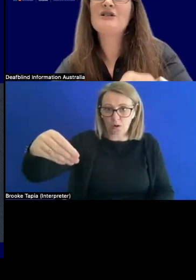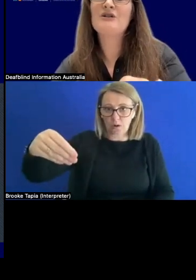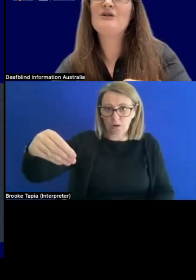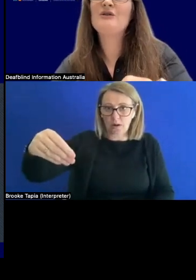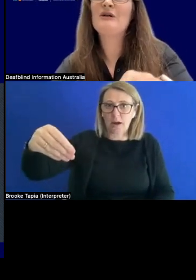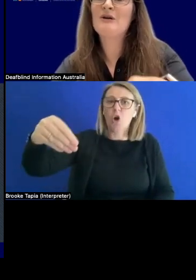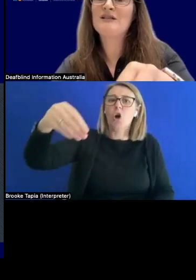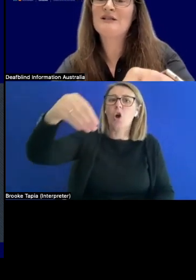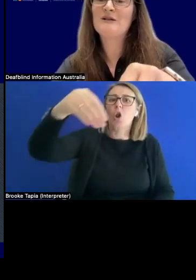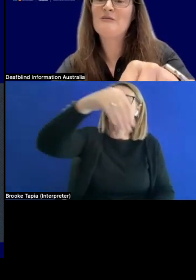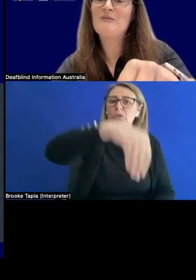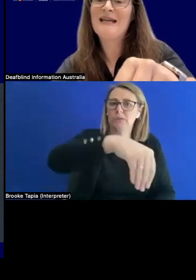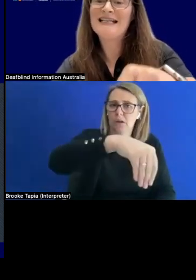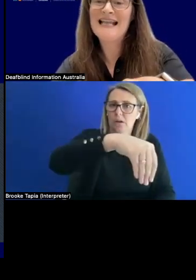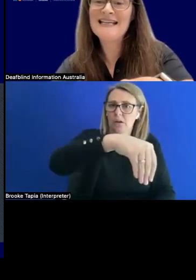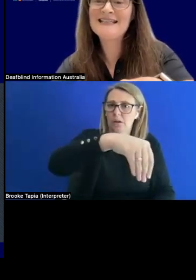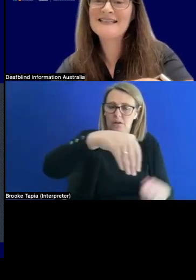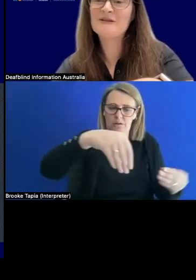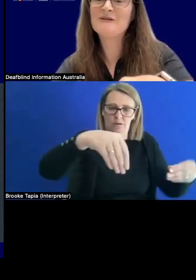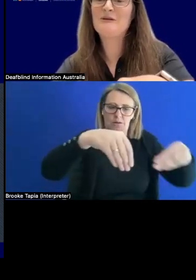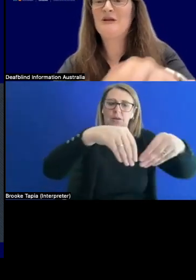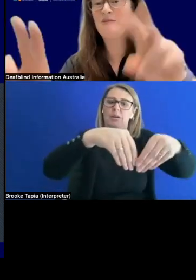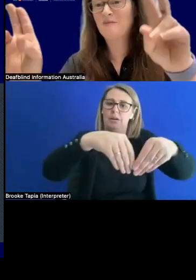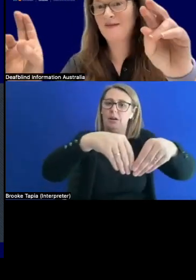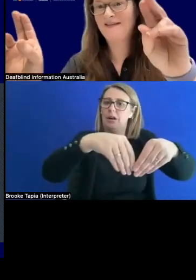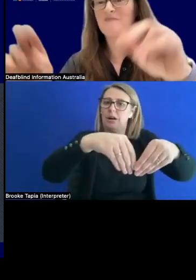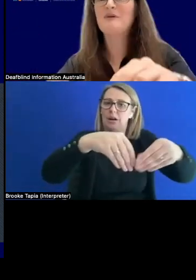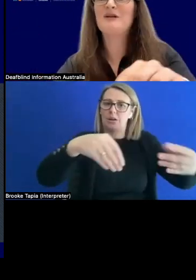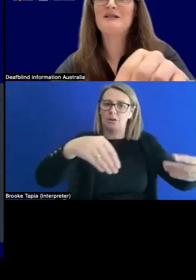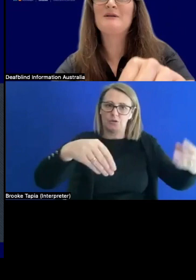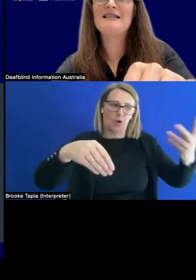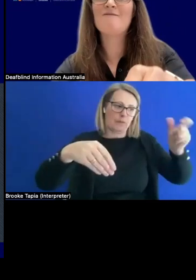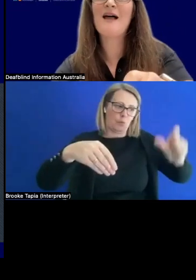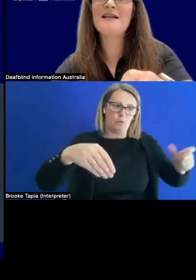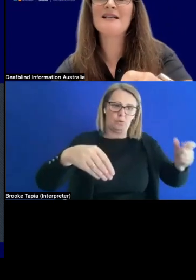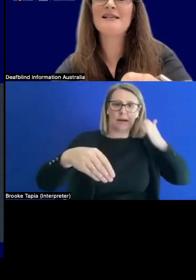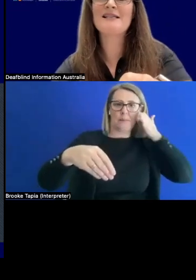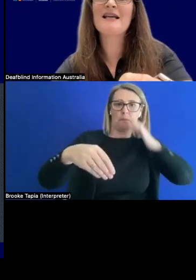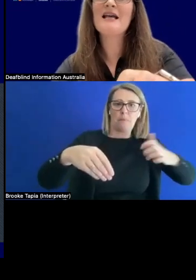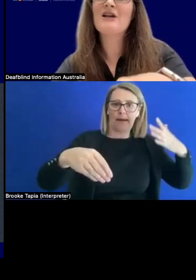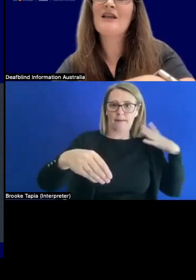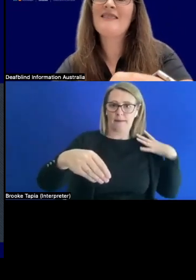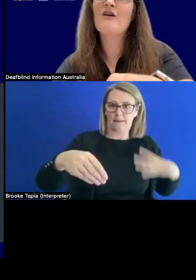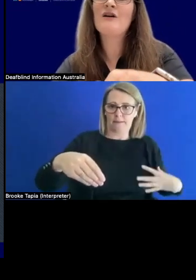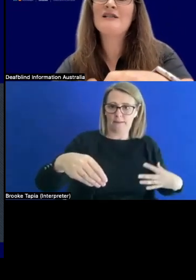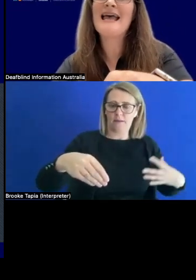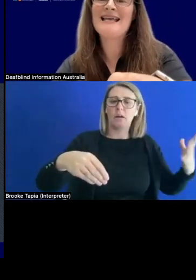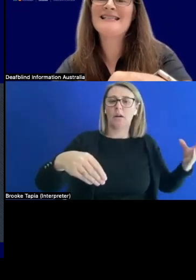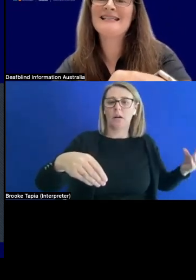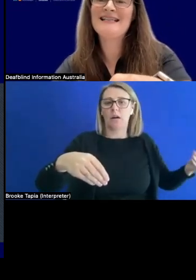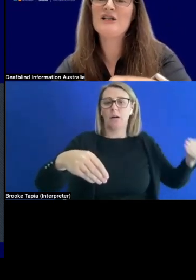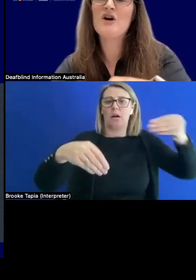to the person being led, the person with deafblindness, so that those hands are in